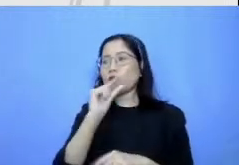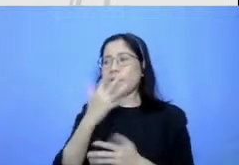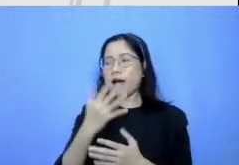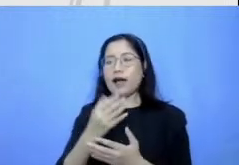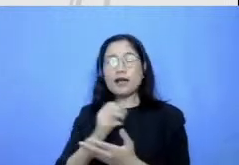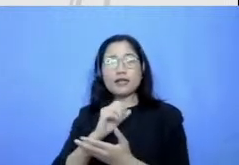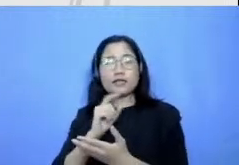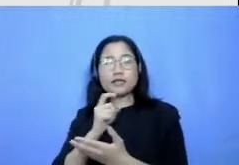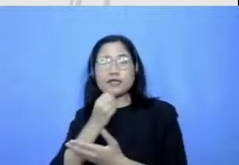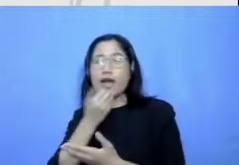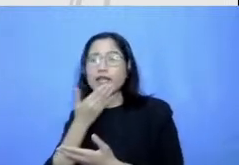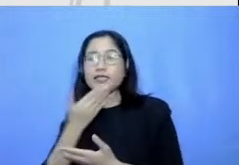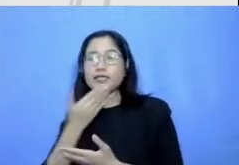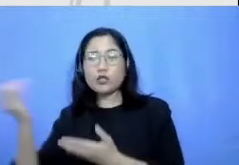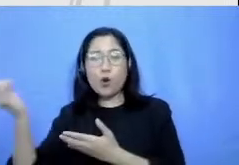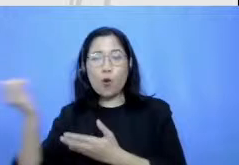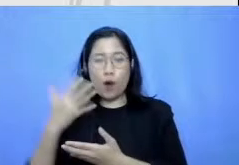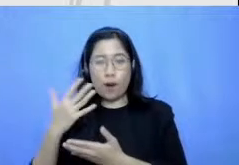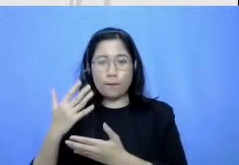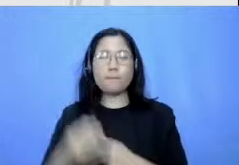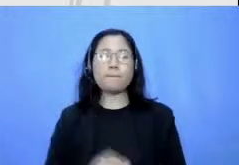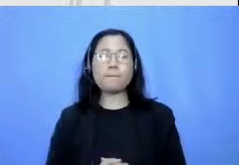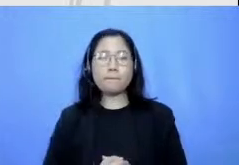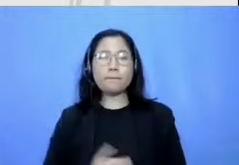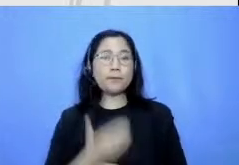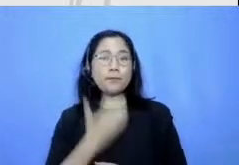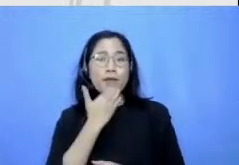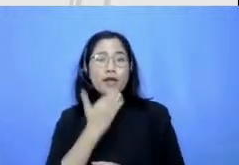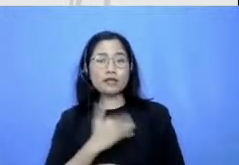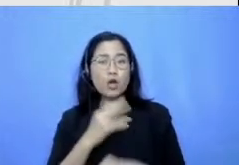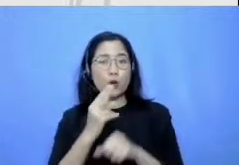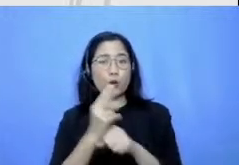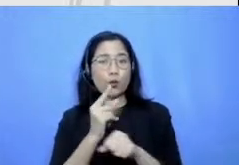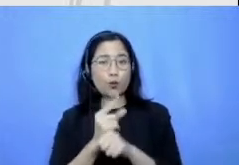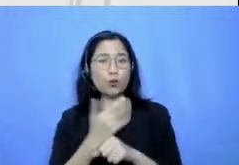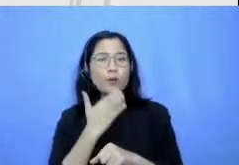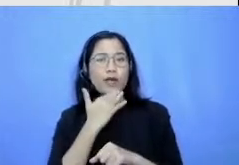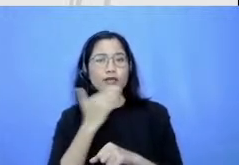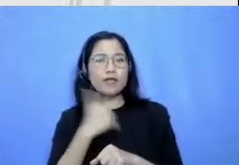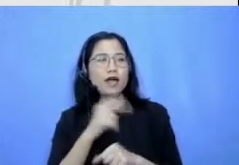teachers asking questions -questions on the blackboard then the students are asked to